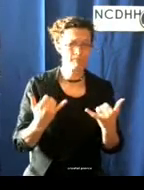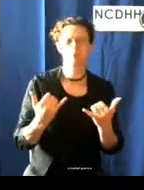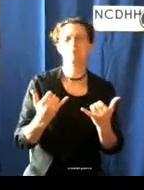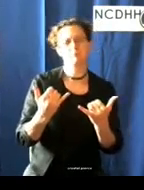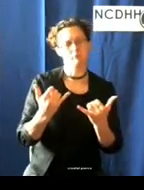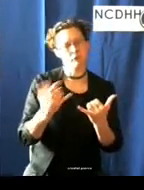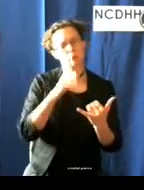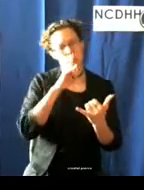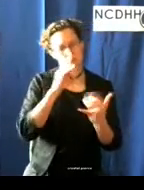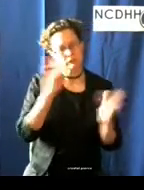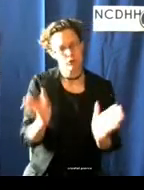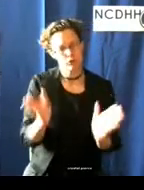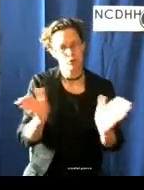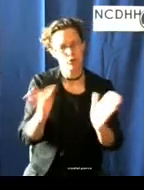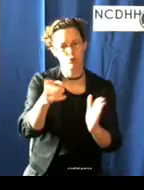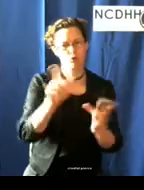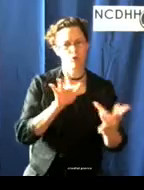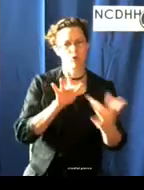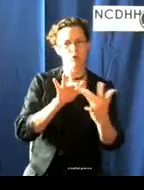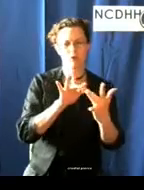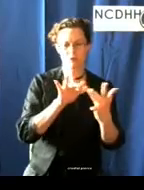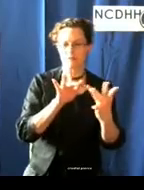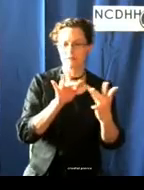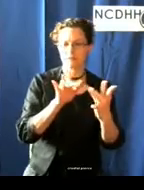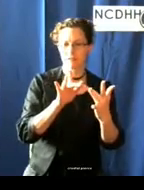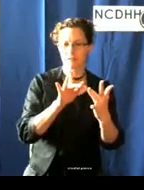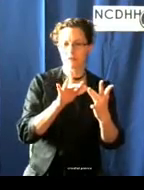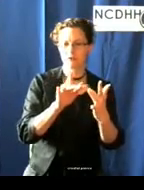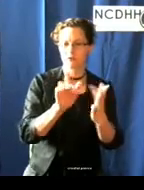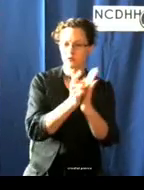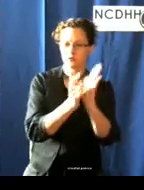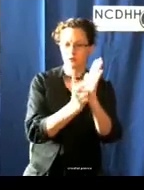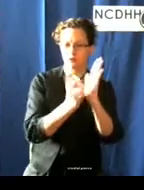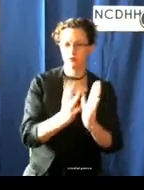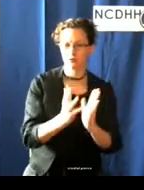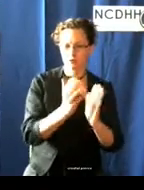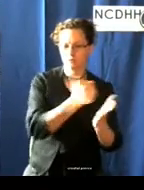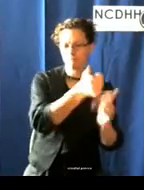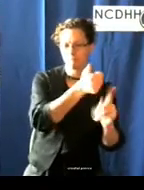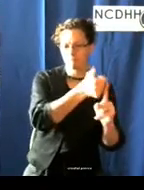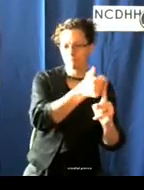PRIVATE ATTORNEY FOR ADVICE AND PLEASE ALSO NOTE THAT THIS IS